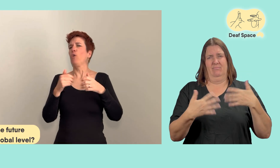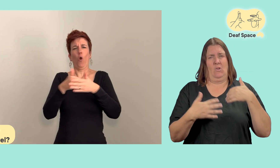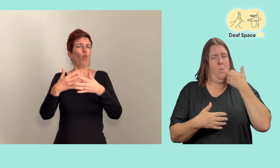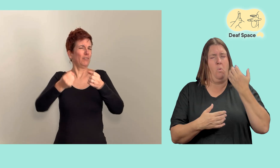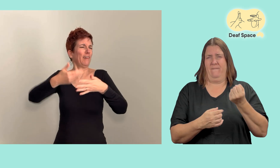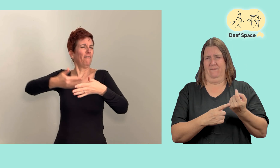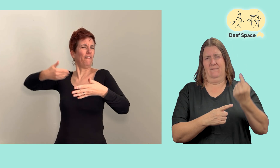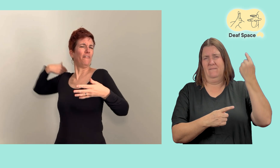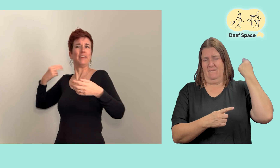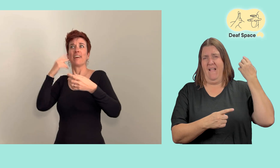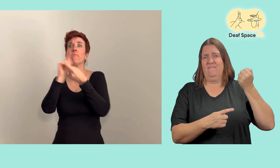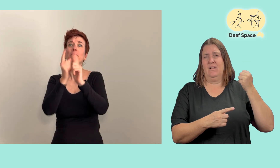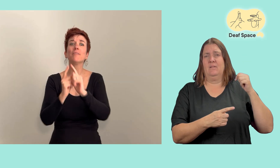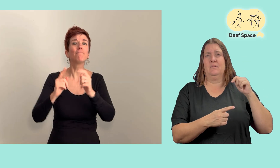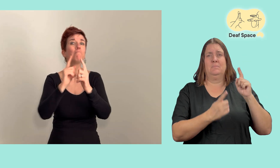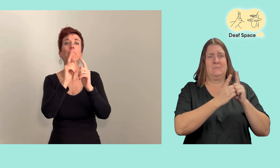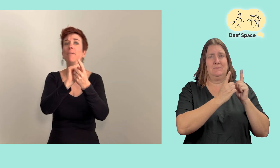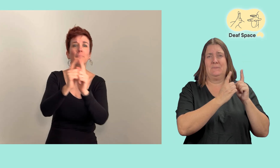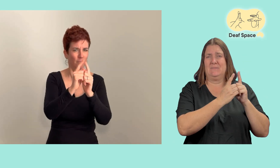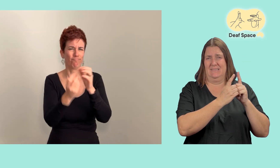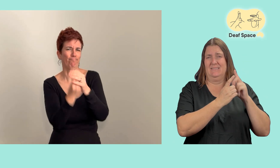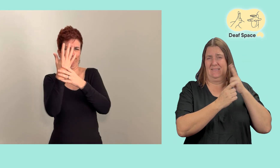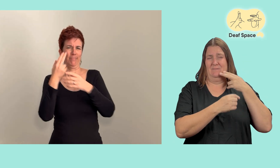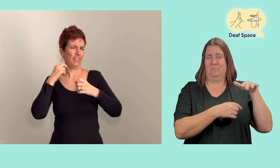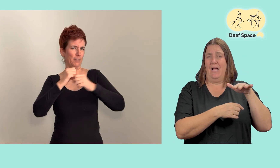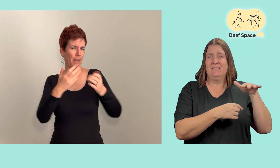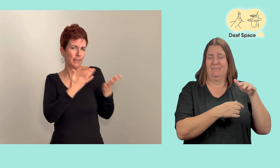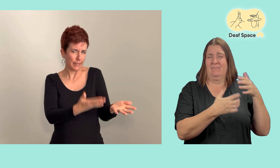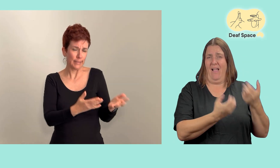There have always been Deaf spaces where Deaf people have met physically.